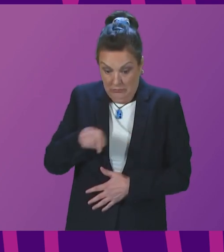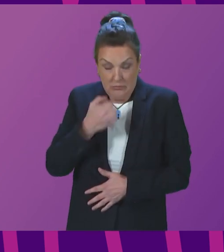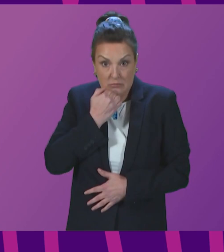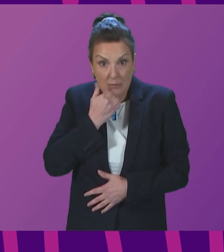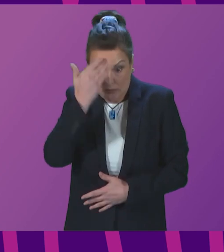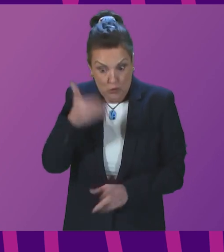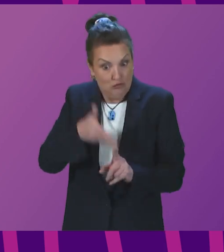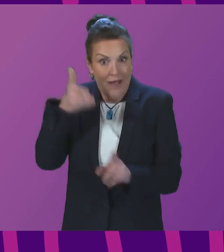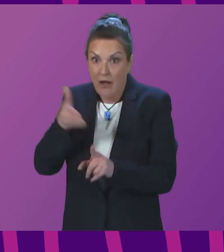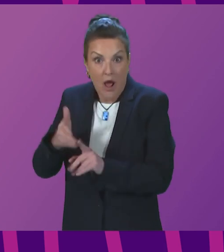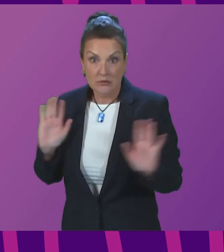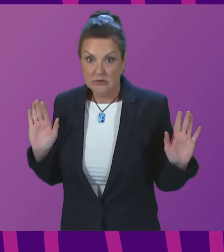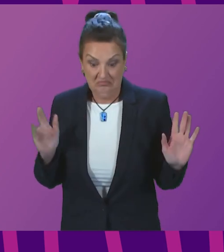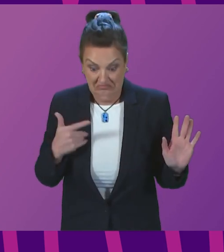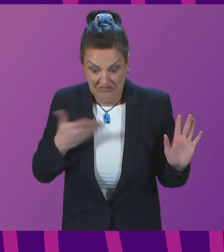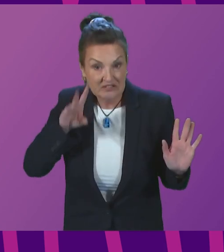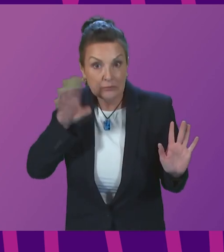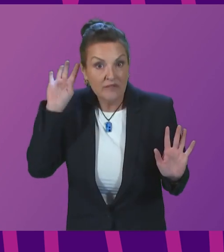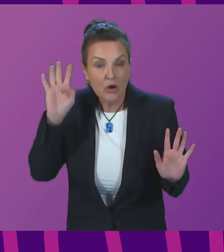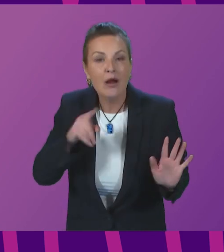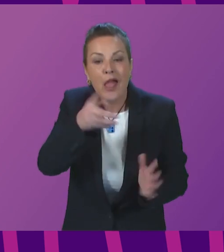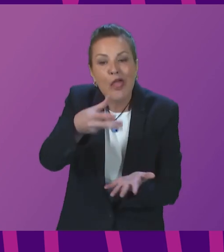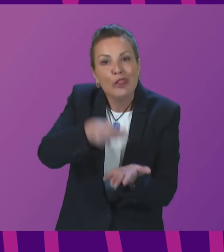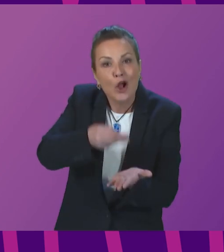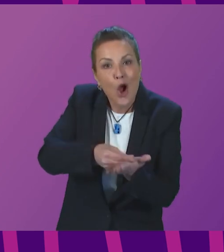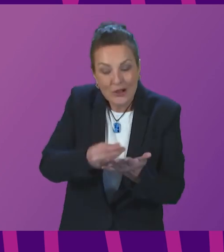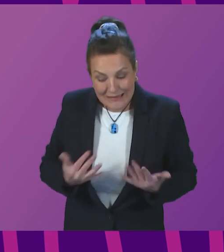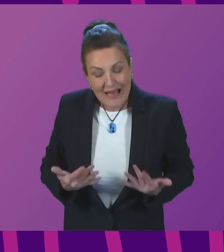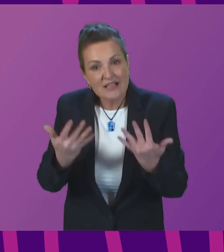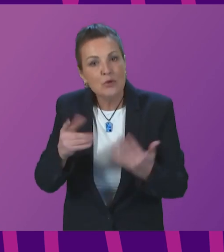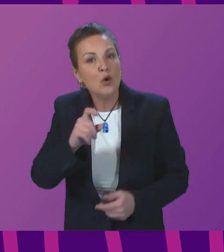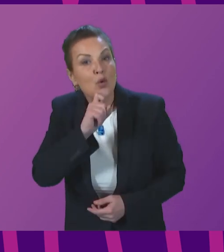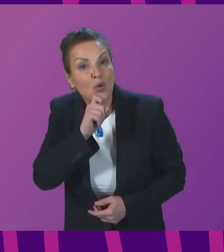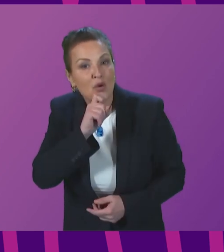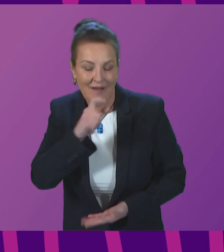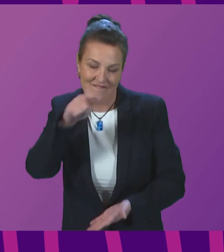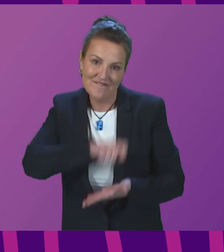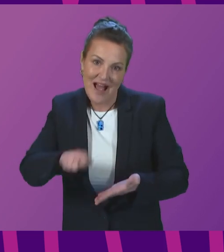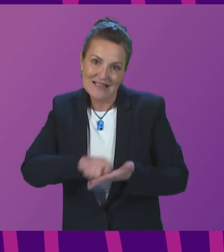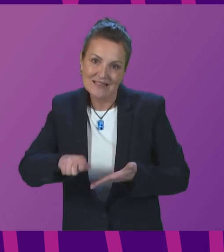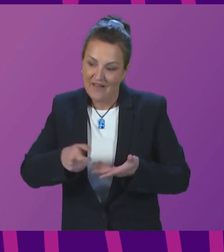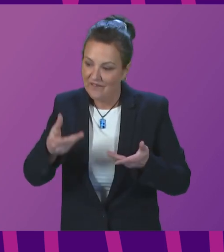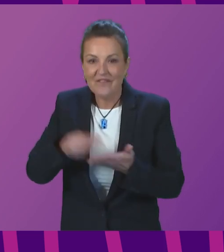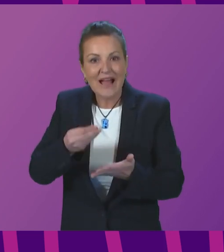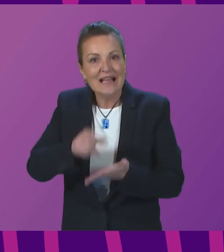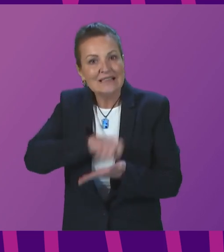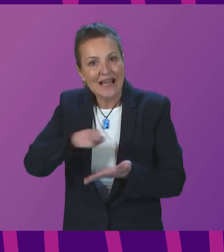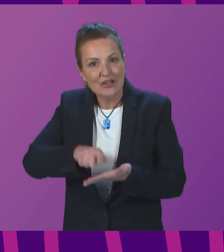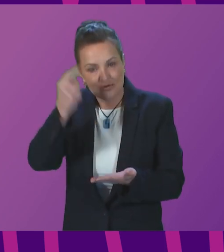The cost estimates are as they were set out by the finance secretary, and we stand behind those cost estimates.